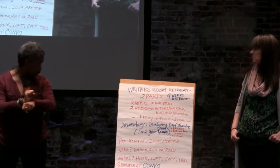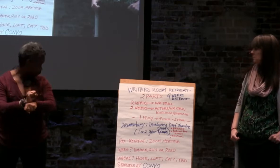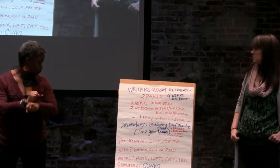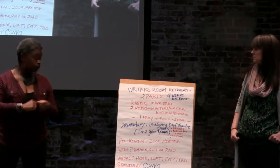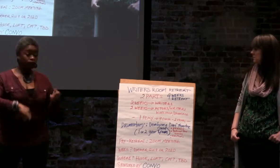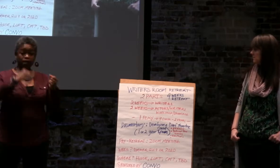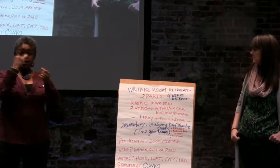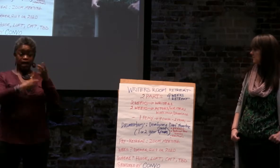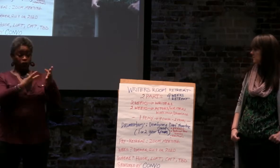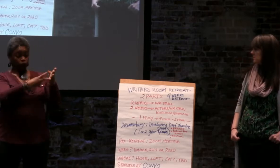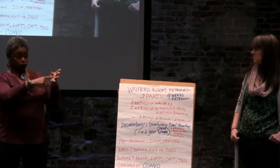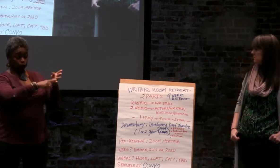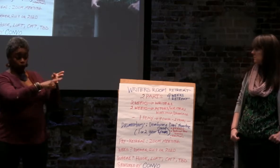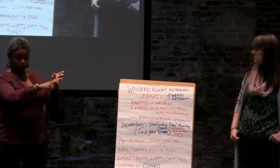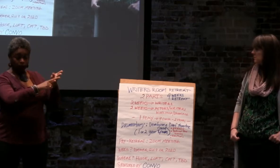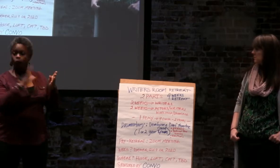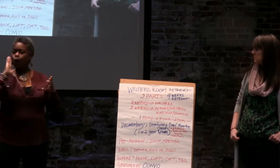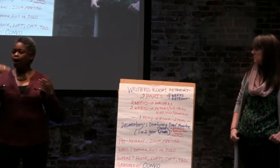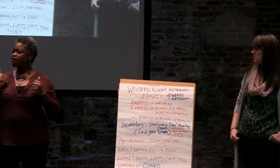with our task in creating that body of work.